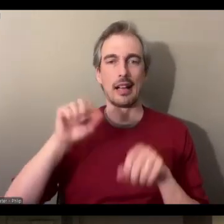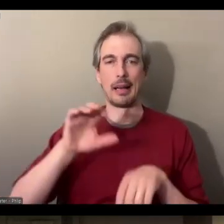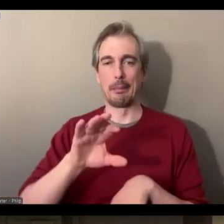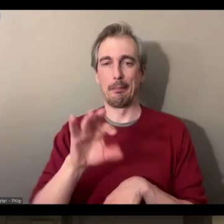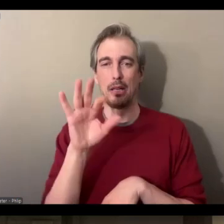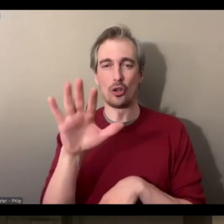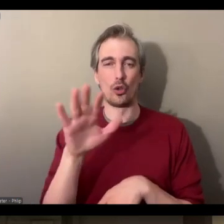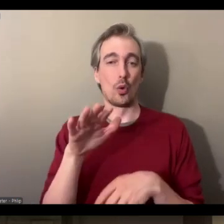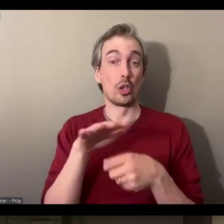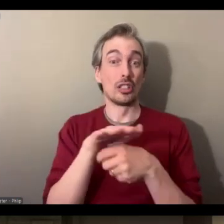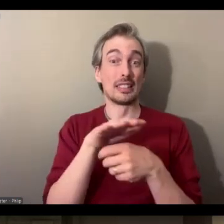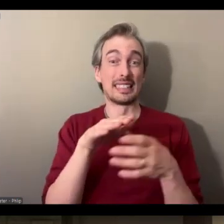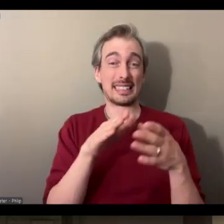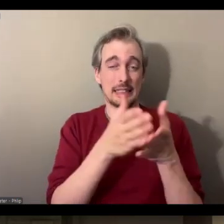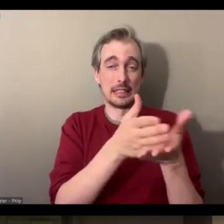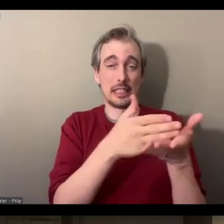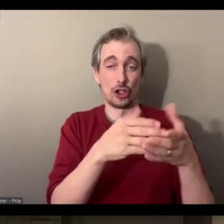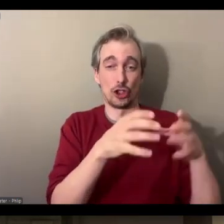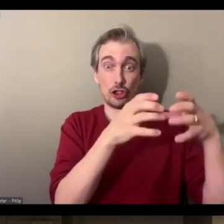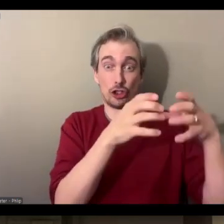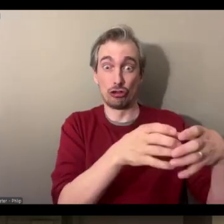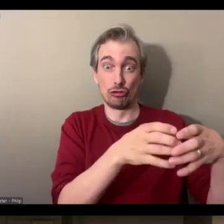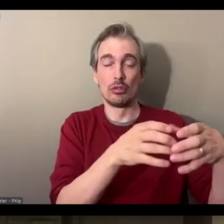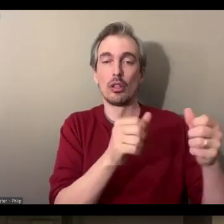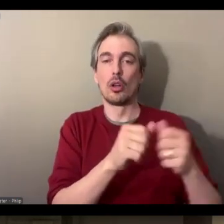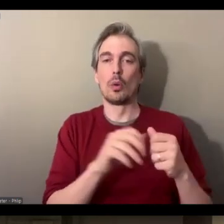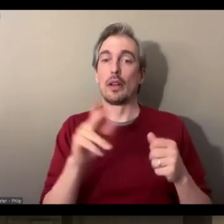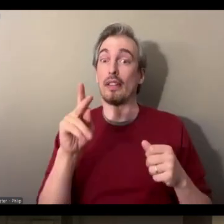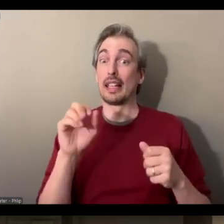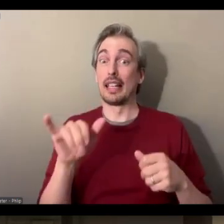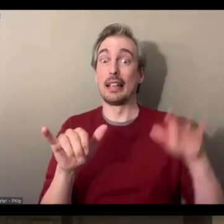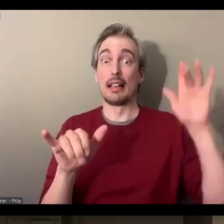name of all of those sections will be read out and everything exceptional about those sections